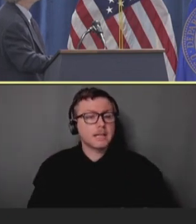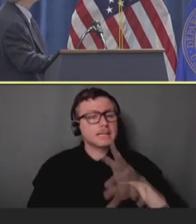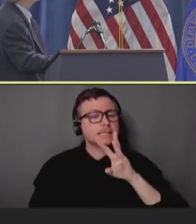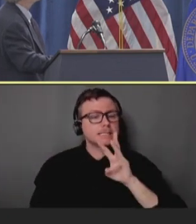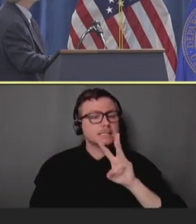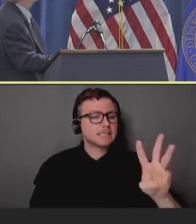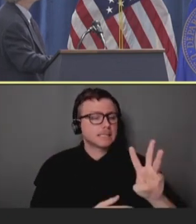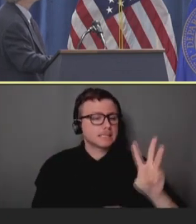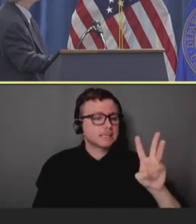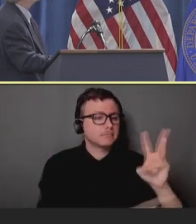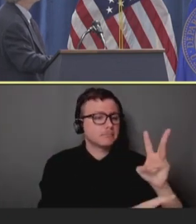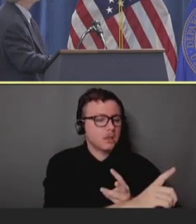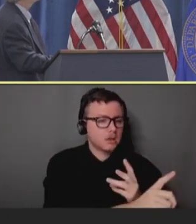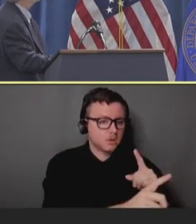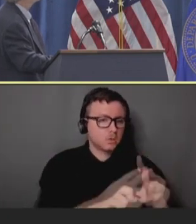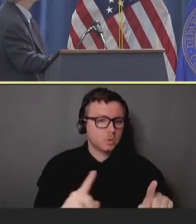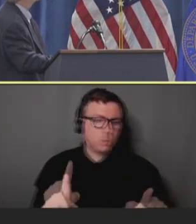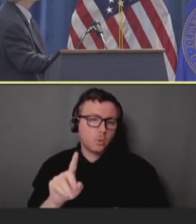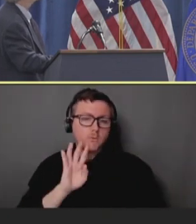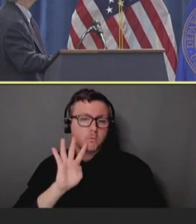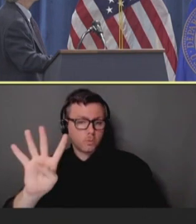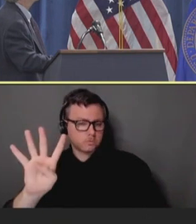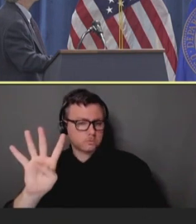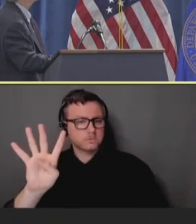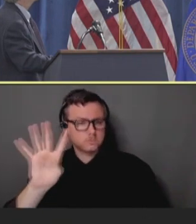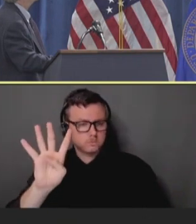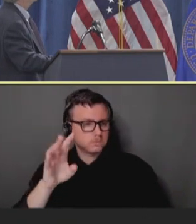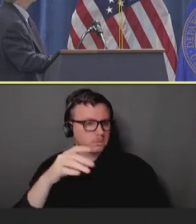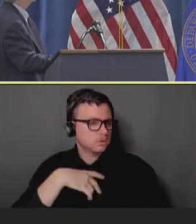four years? Getting the COVID vaccine right away.